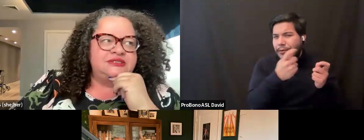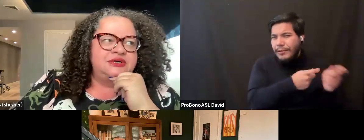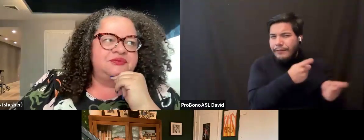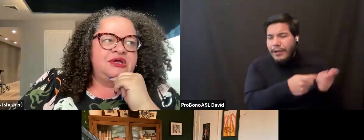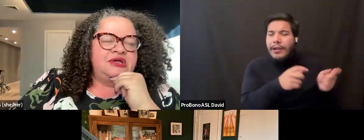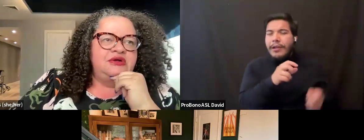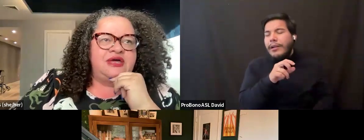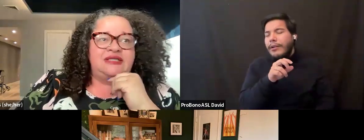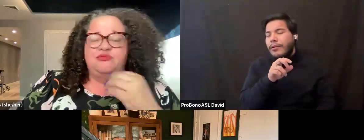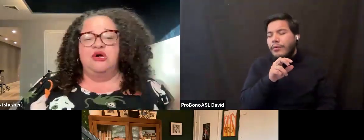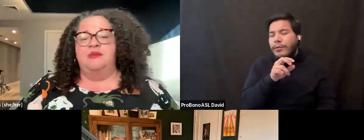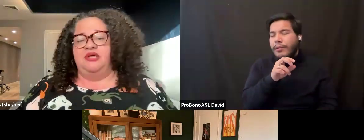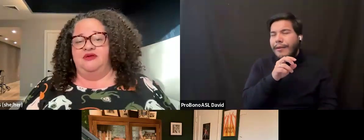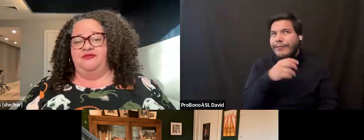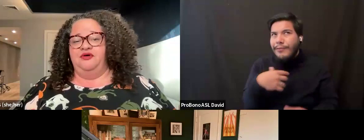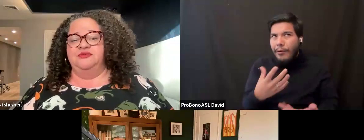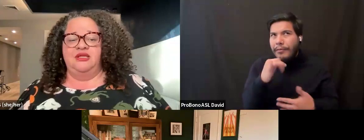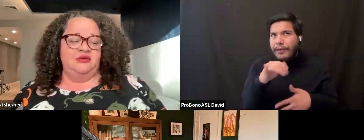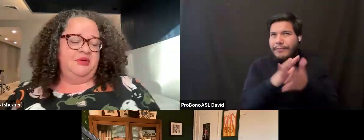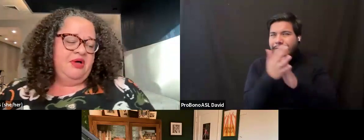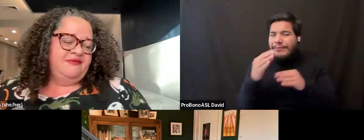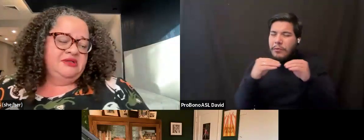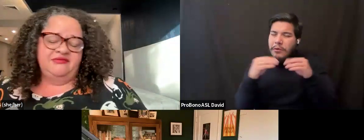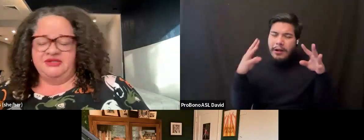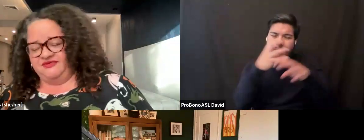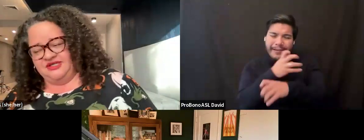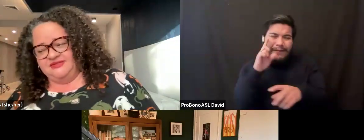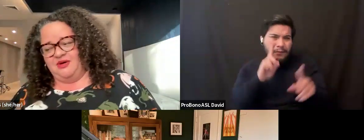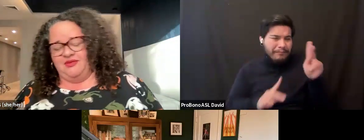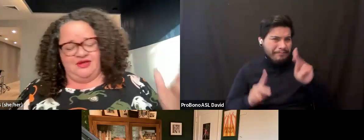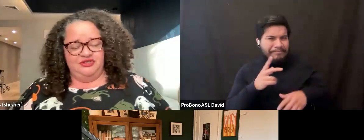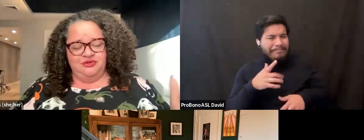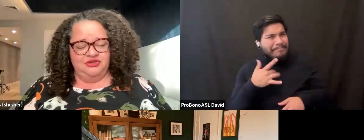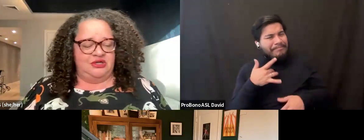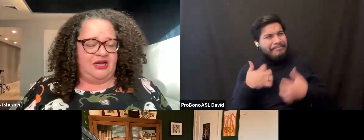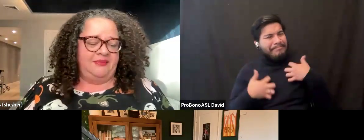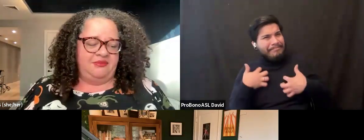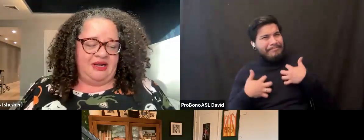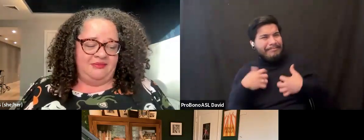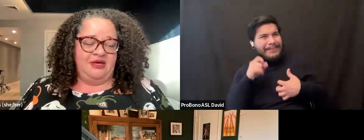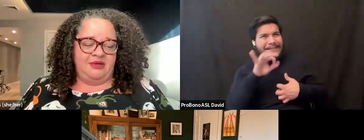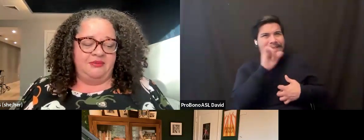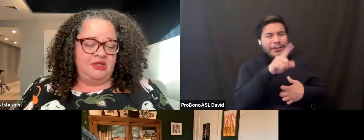And so that's more complicated for folks. People have a lot of mixed feelings about whether that should or should not happen. But at a minimum,